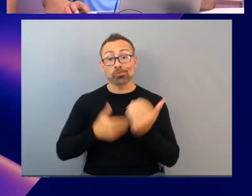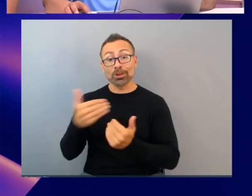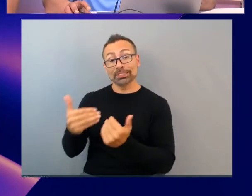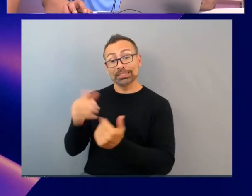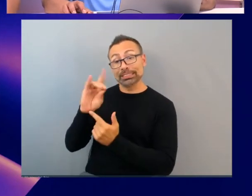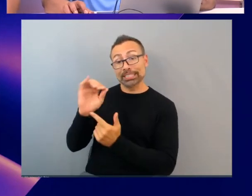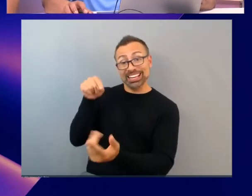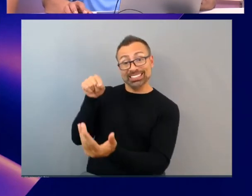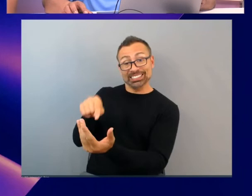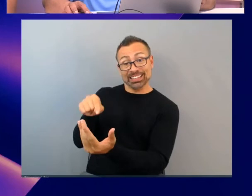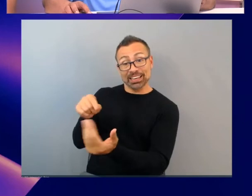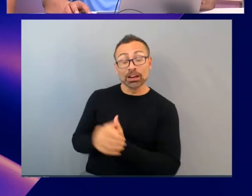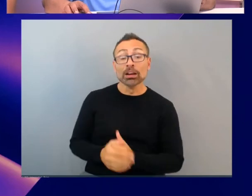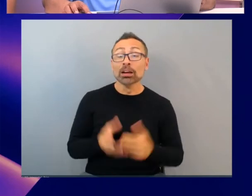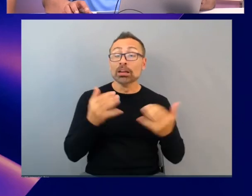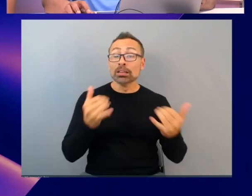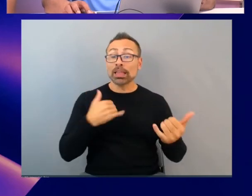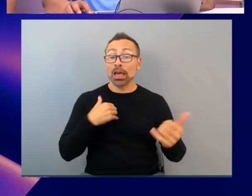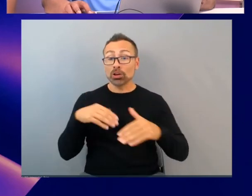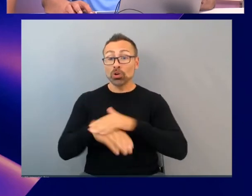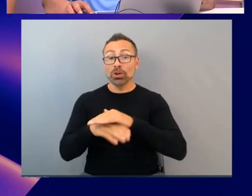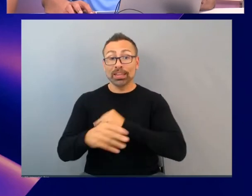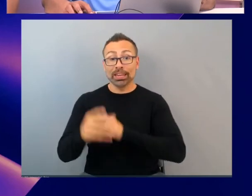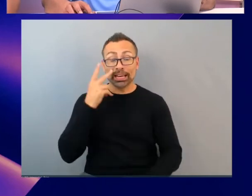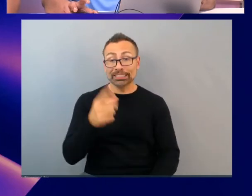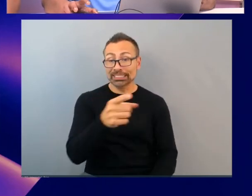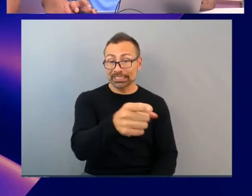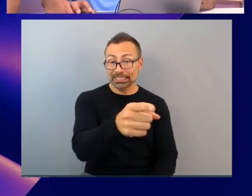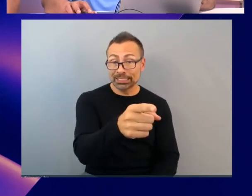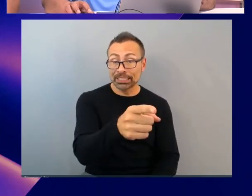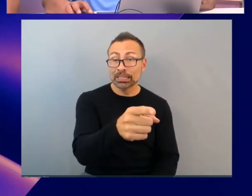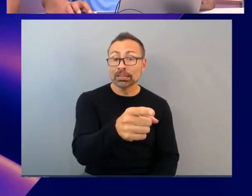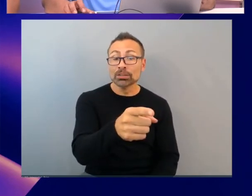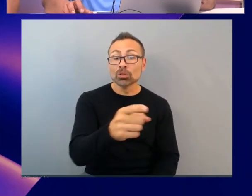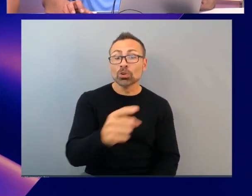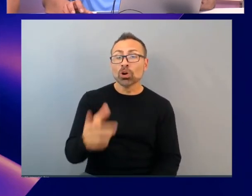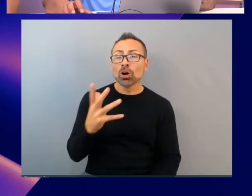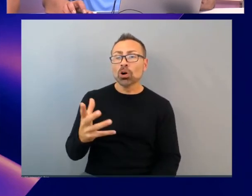Now, I'll go out and see Athena, right? You want to see who are watching and all, right?